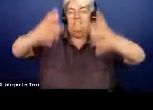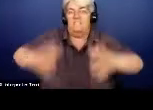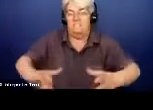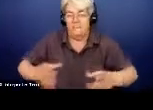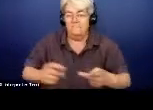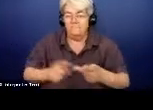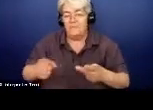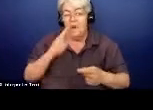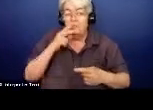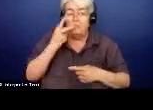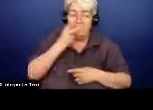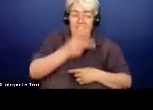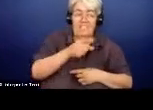the slide are different parts of the